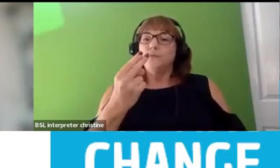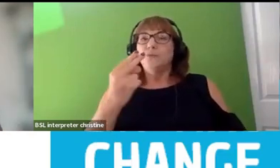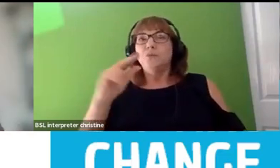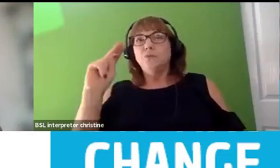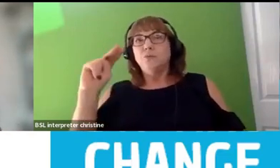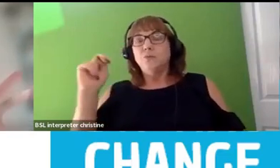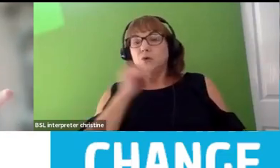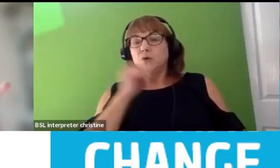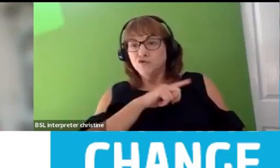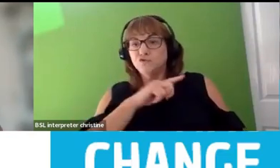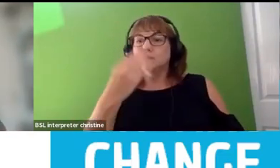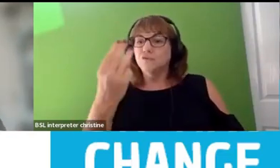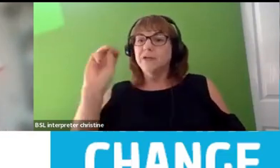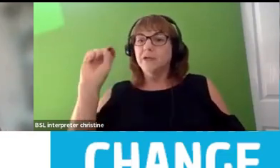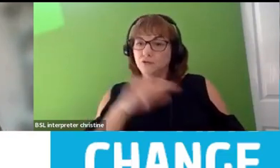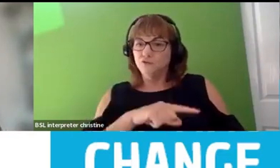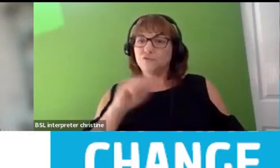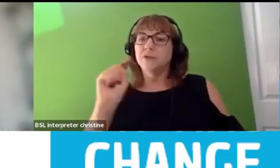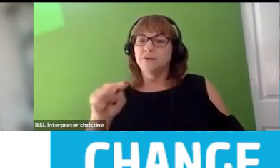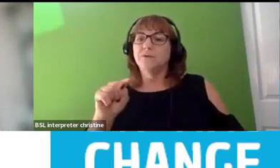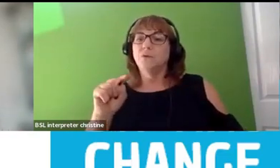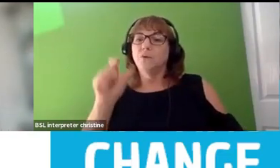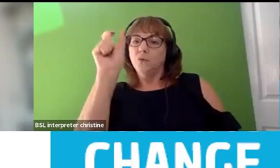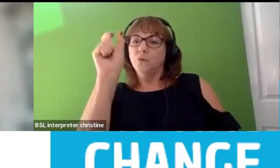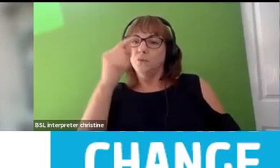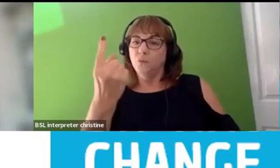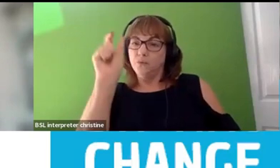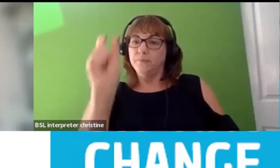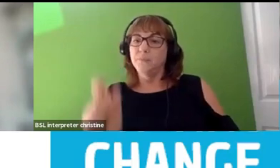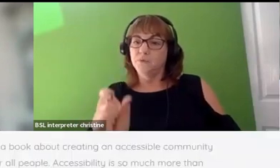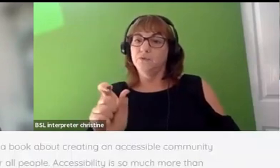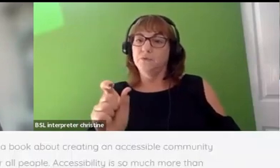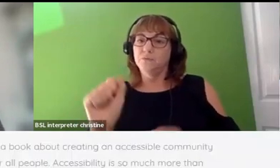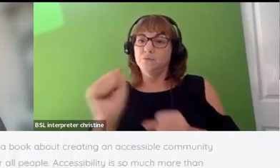London. So you could facilitate that course for families of children with additional needs. And